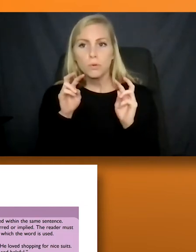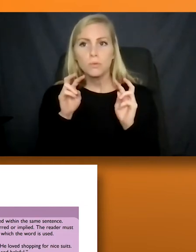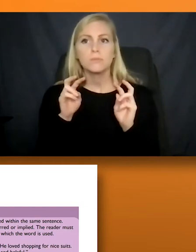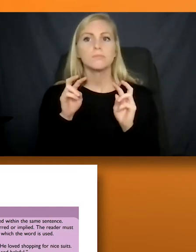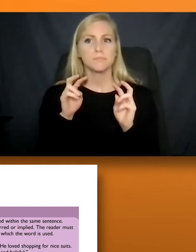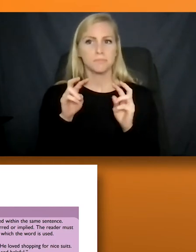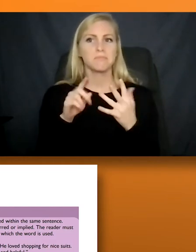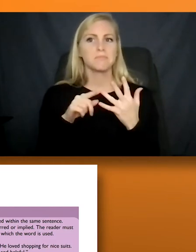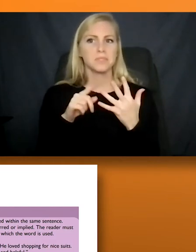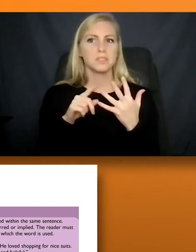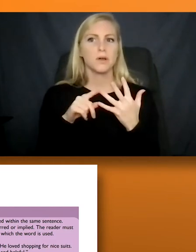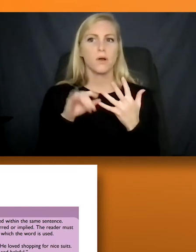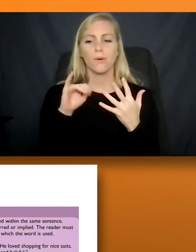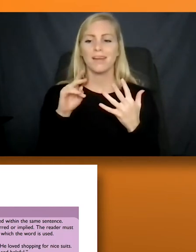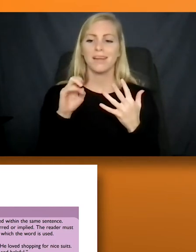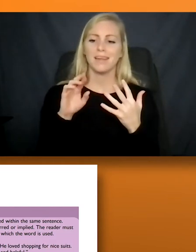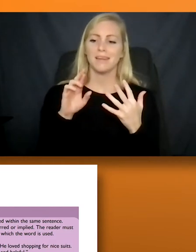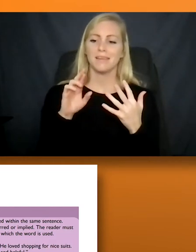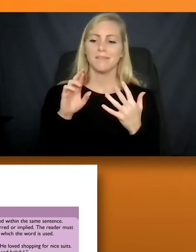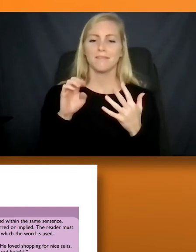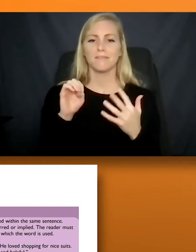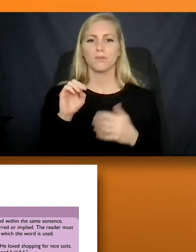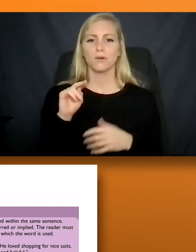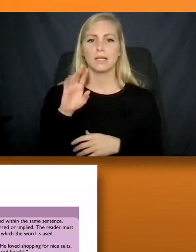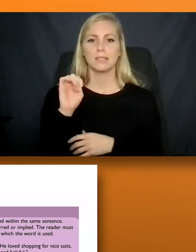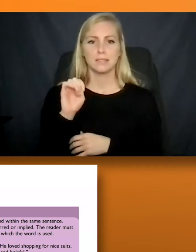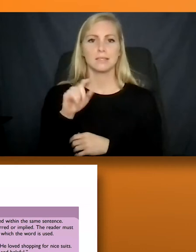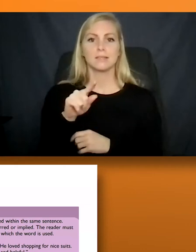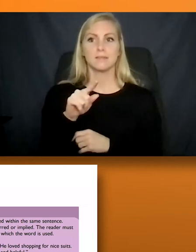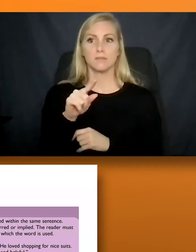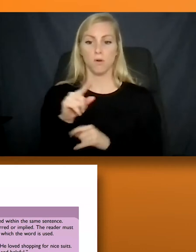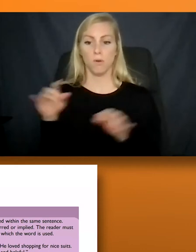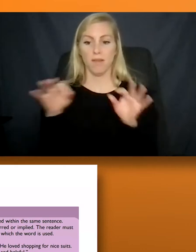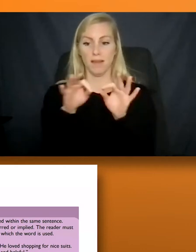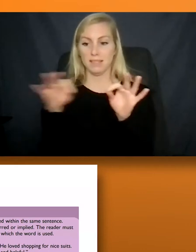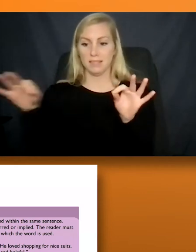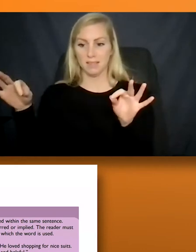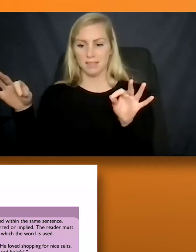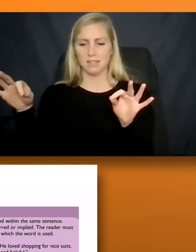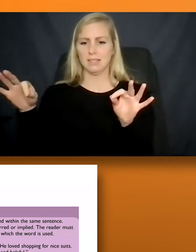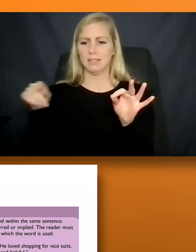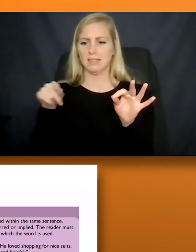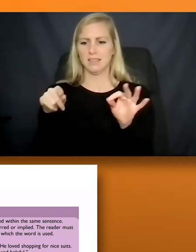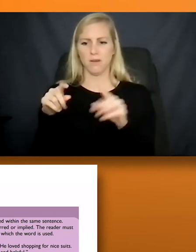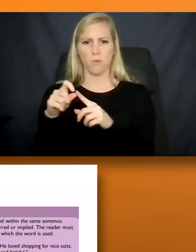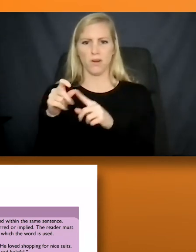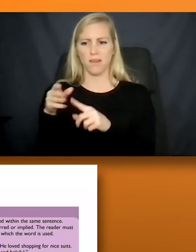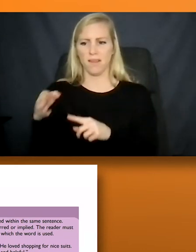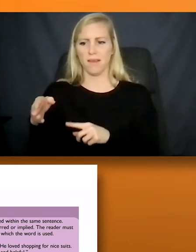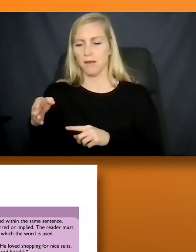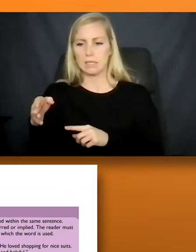So, a lot of times they'll say, you know, look at the word, look at the sentence that it's in. Look at the sentence behind it.